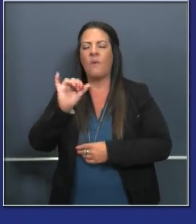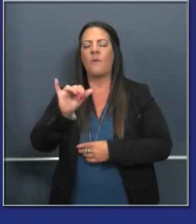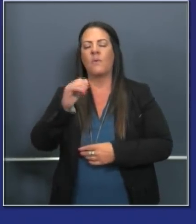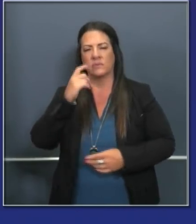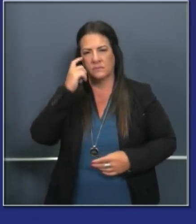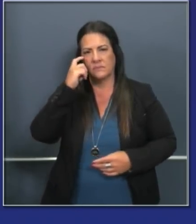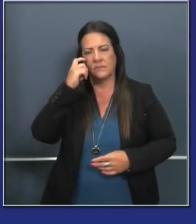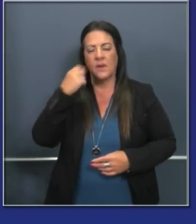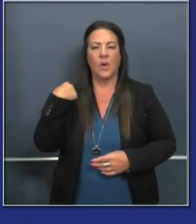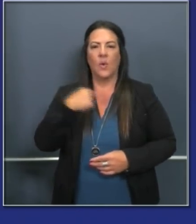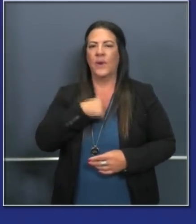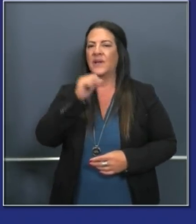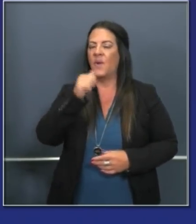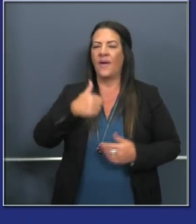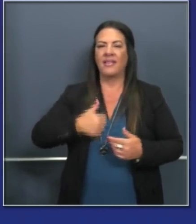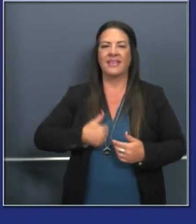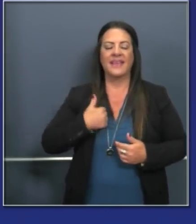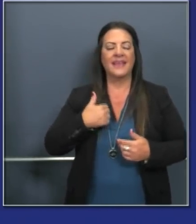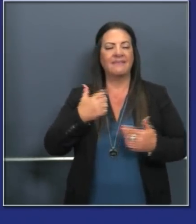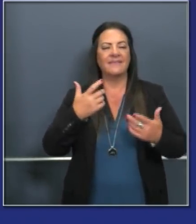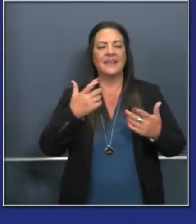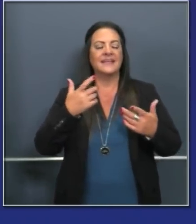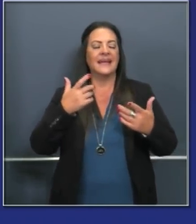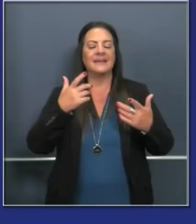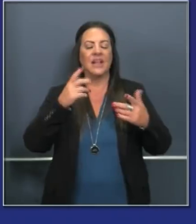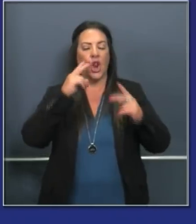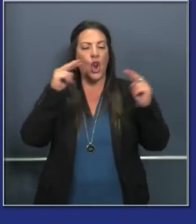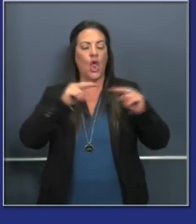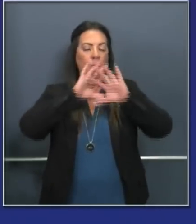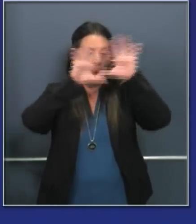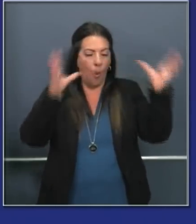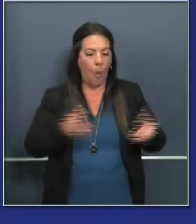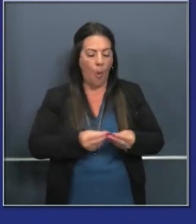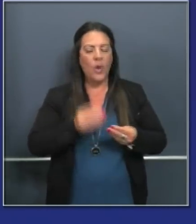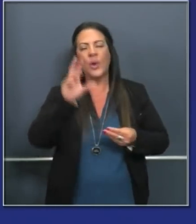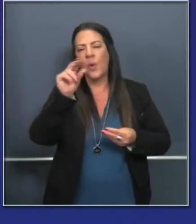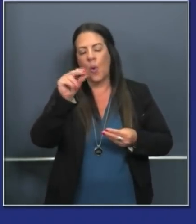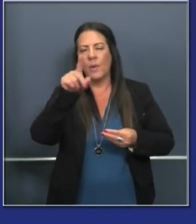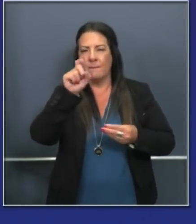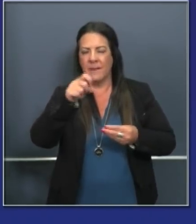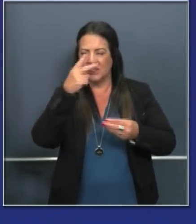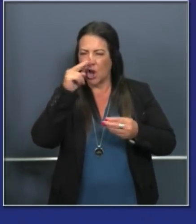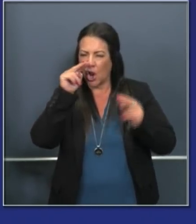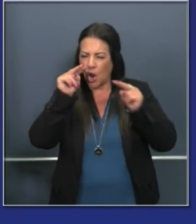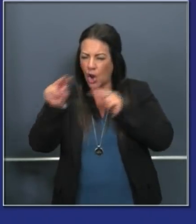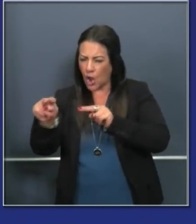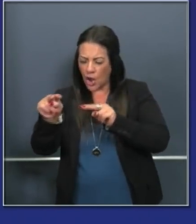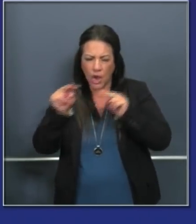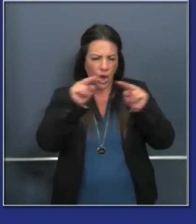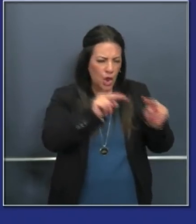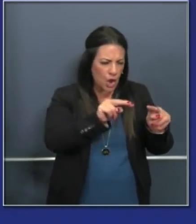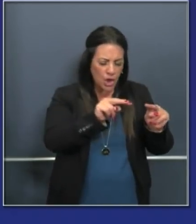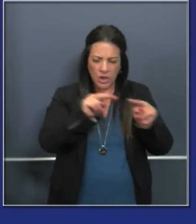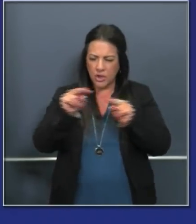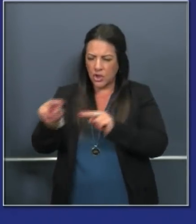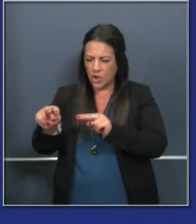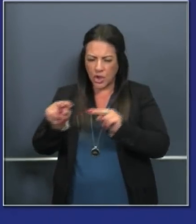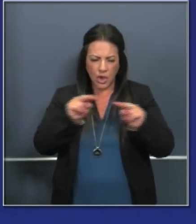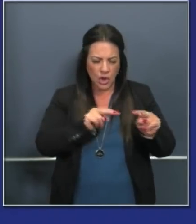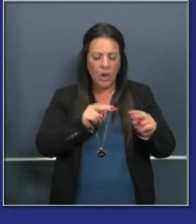ICU CAPACITY IN THE AGGREGATE FOR THE STATE OF CALIFORNIA KNOW REMIND YOU AS I ALWAYS DO WE DO NOT LIVE IN THE AGGREGATE AND SO THESE